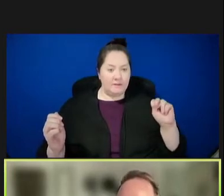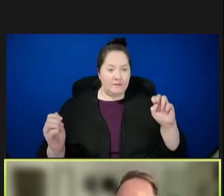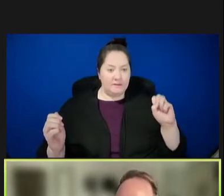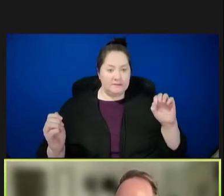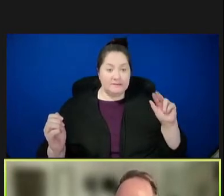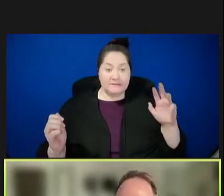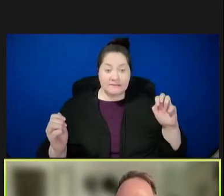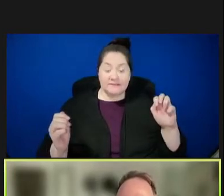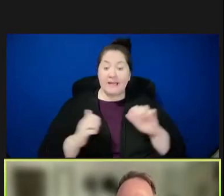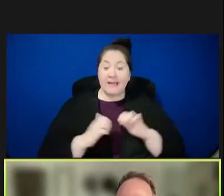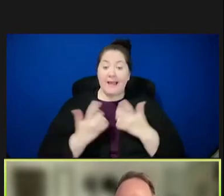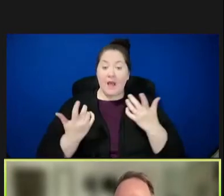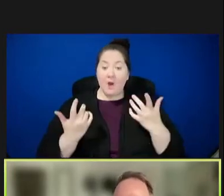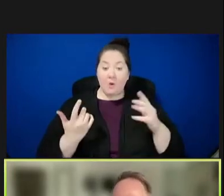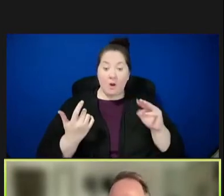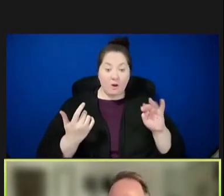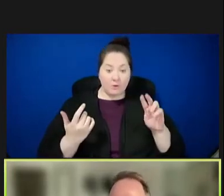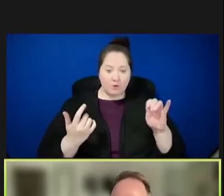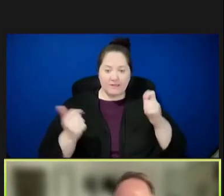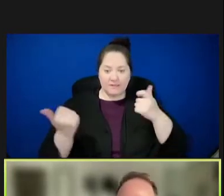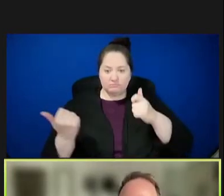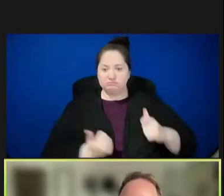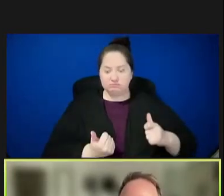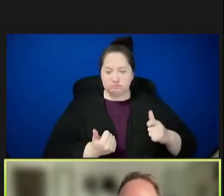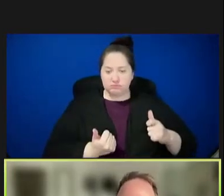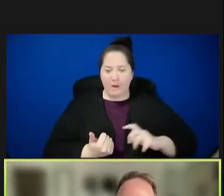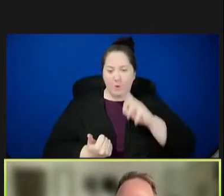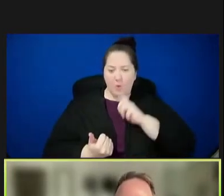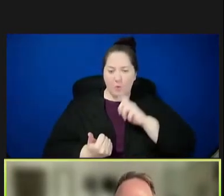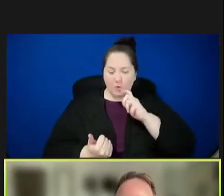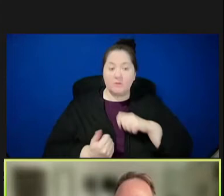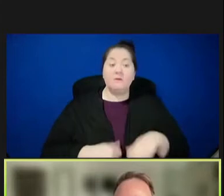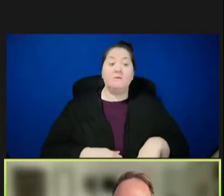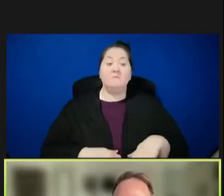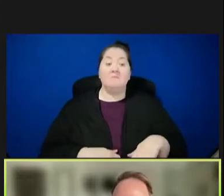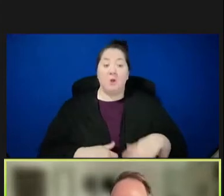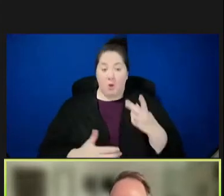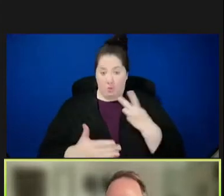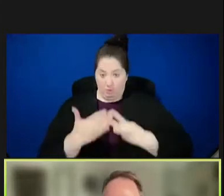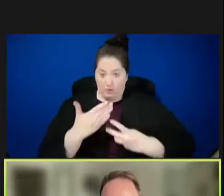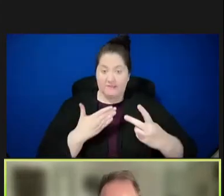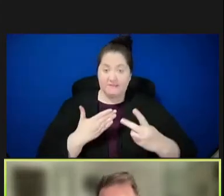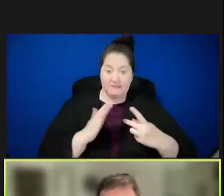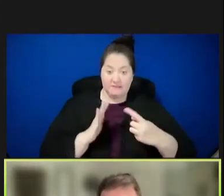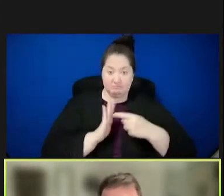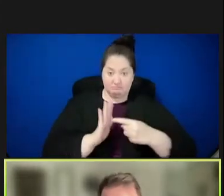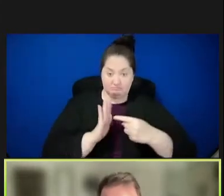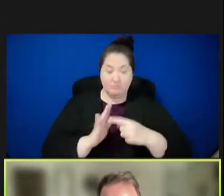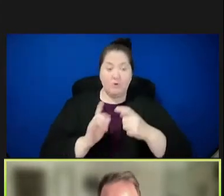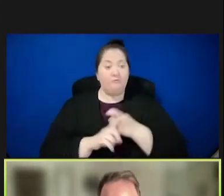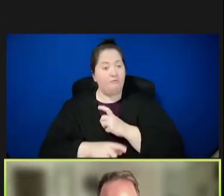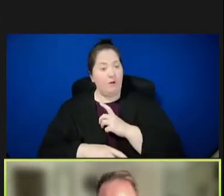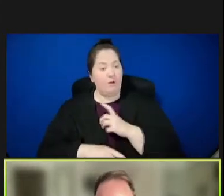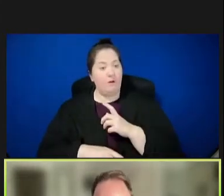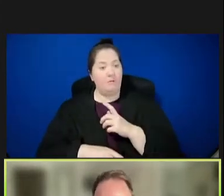age. And it developed predictive signatures from blood samples and analysis of gene expression,